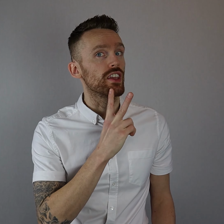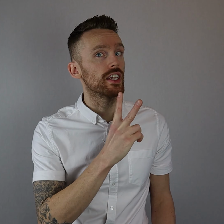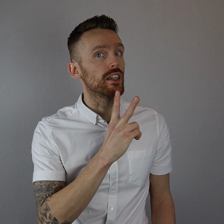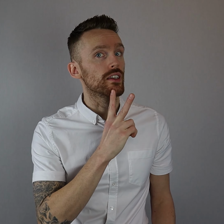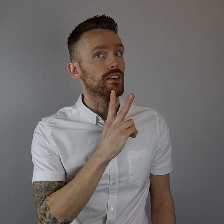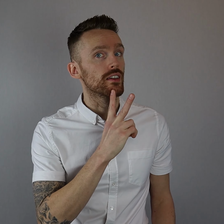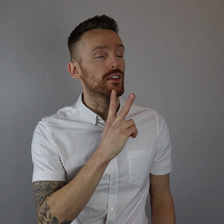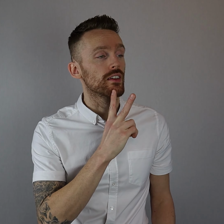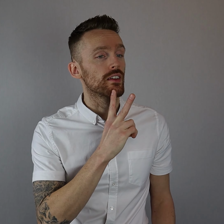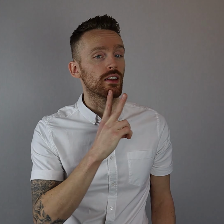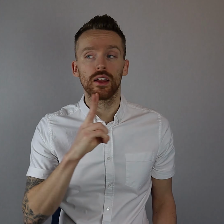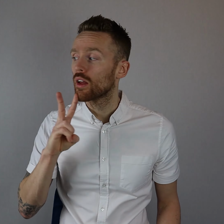Vegan.